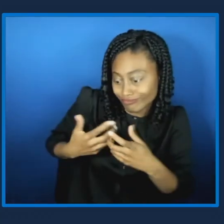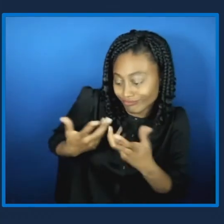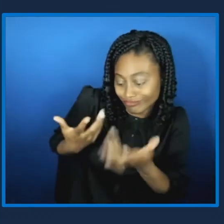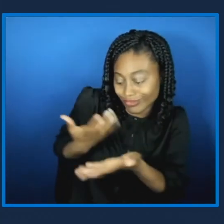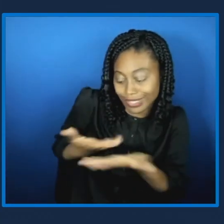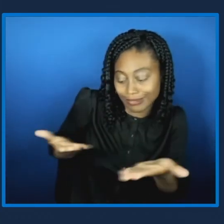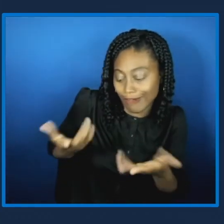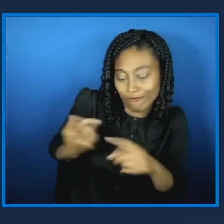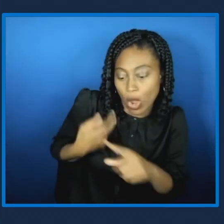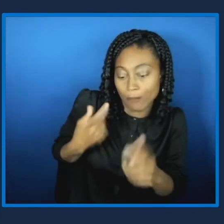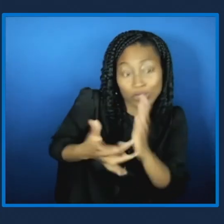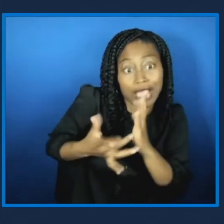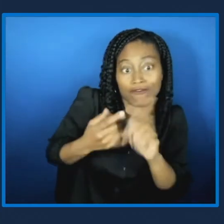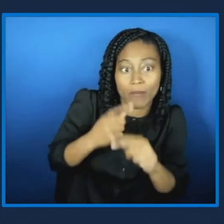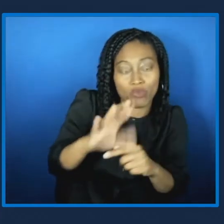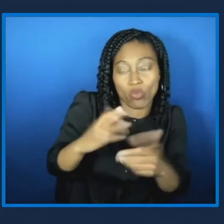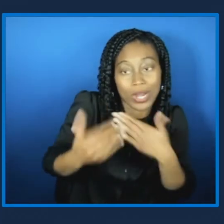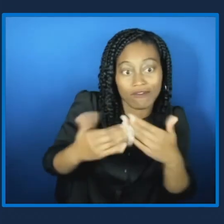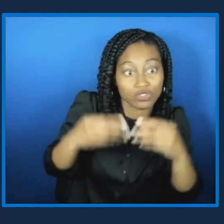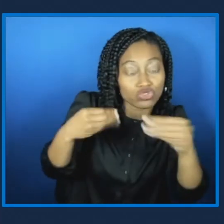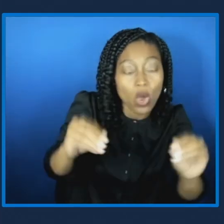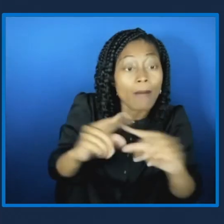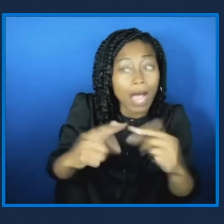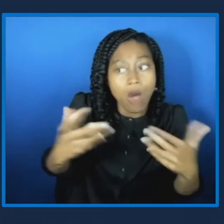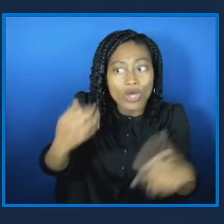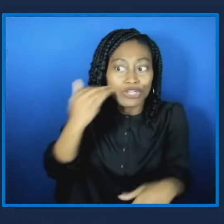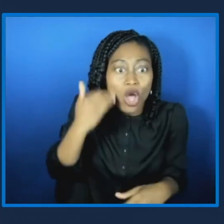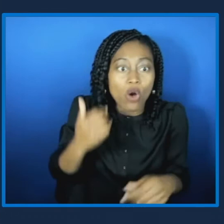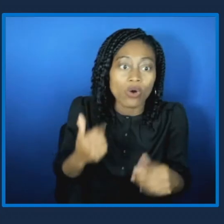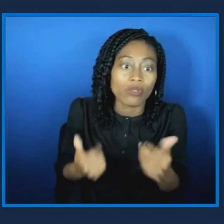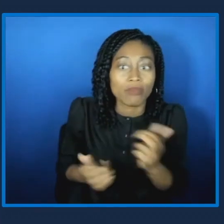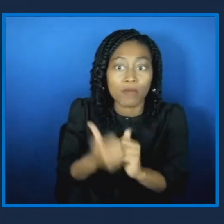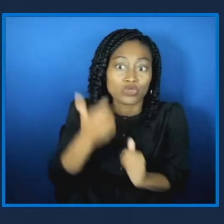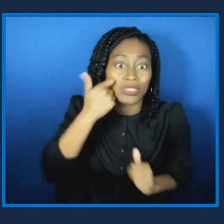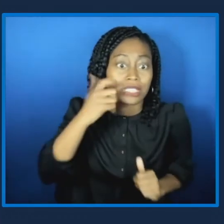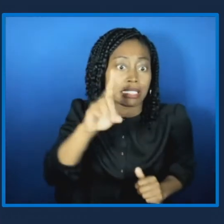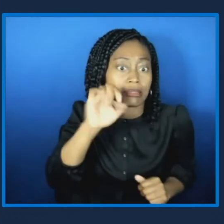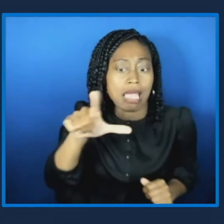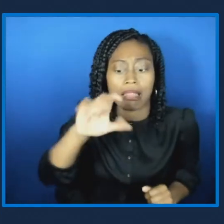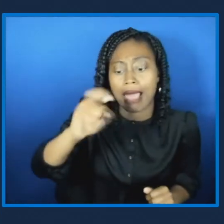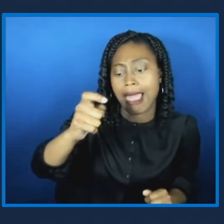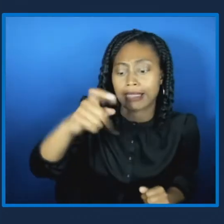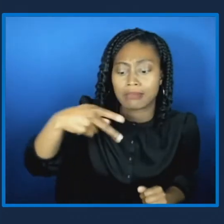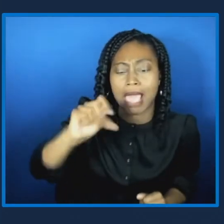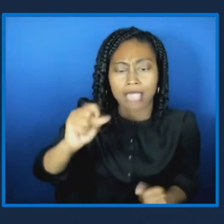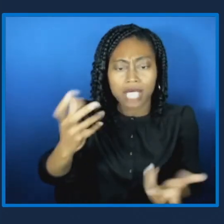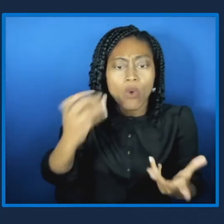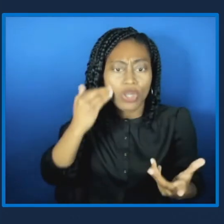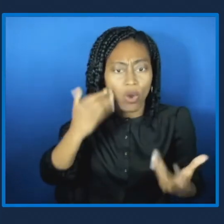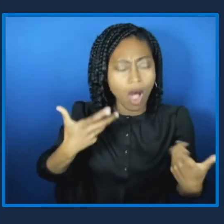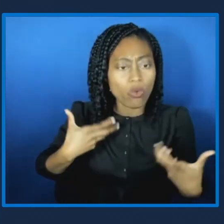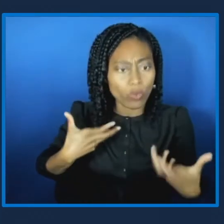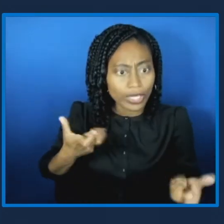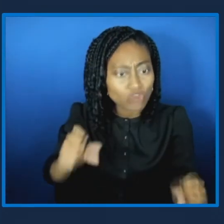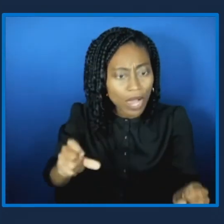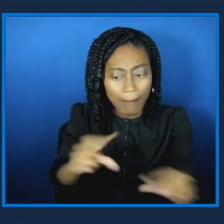I want to know what the latest Dell XPS is like. So please, is that accessible to me? And if it is, great.